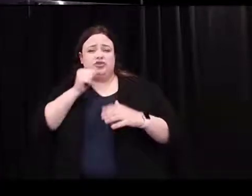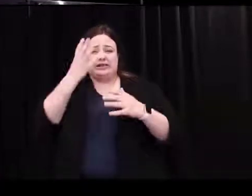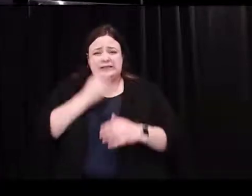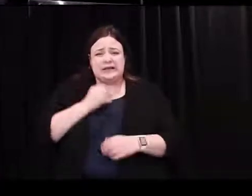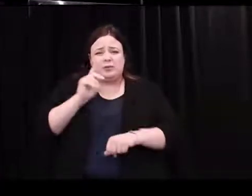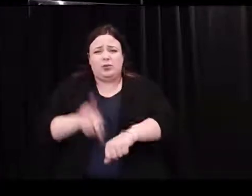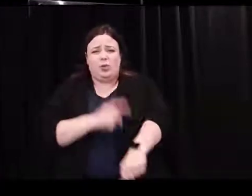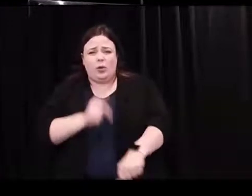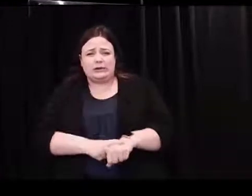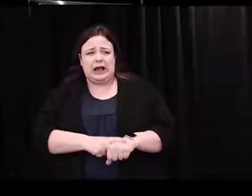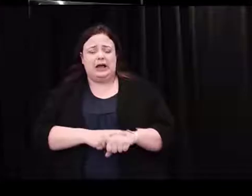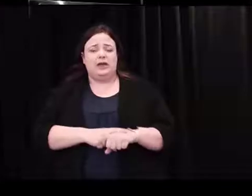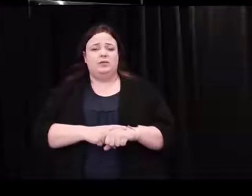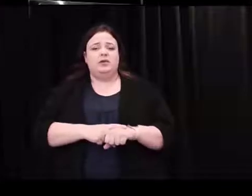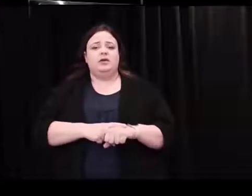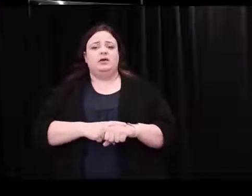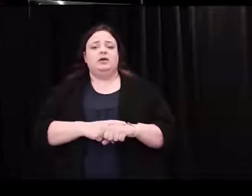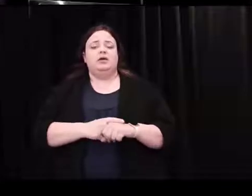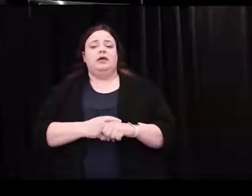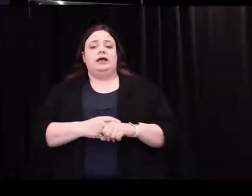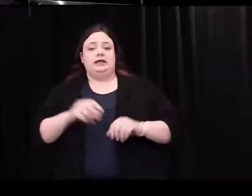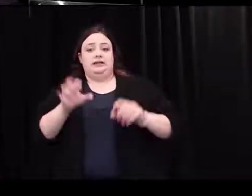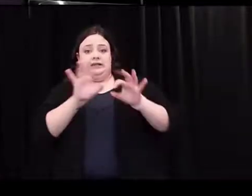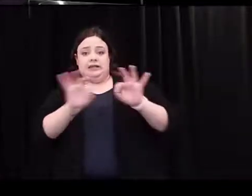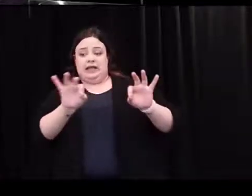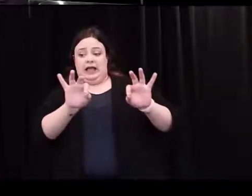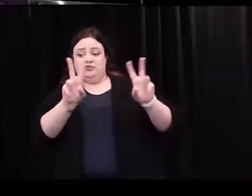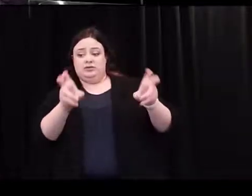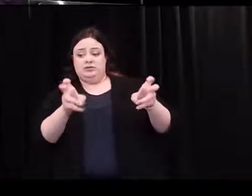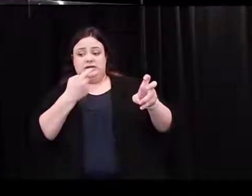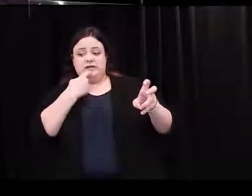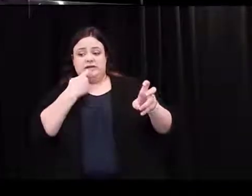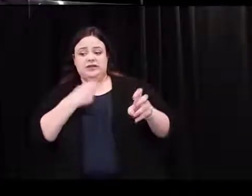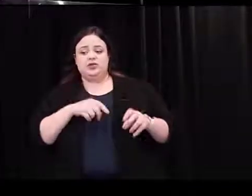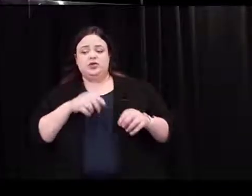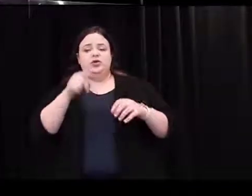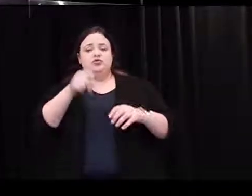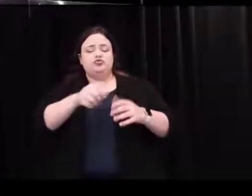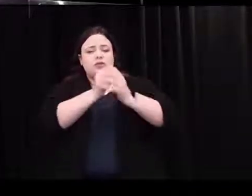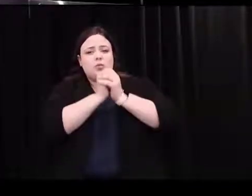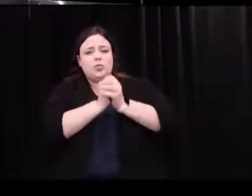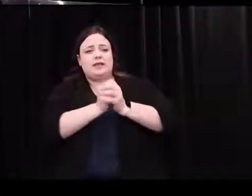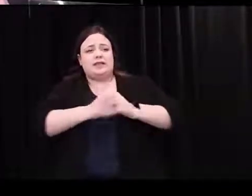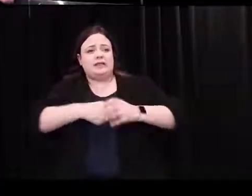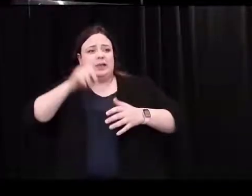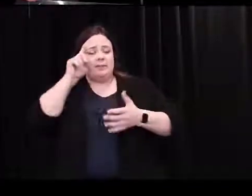time and the caption says you just pray that they believe that the tears in your swollen